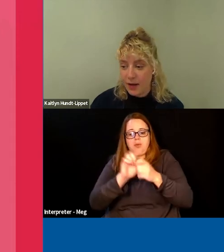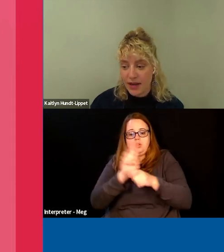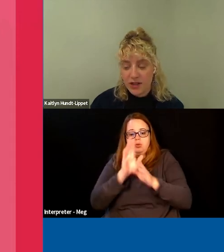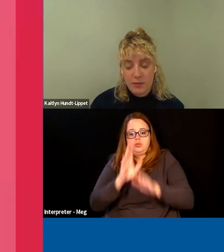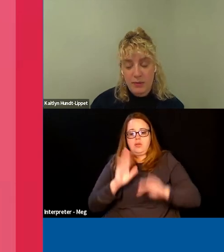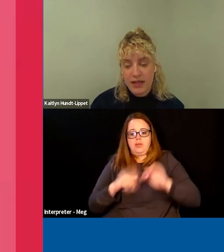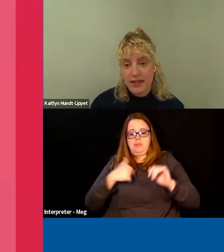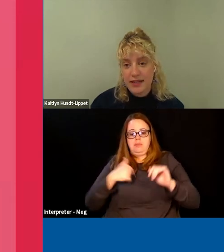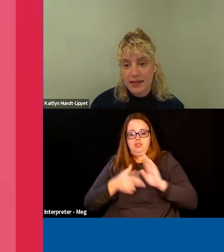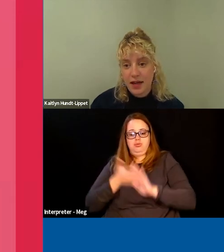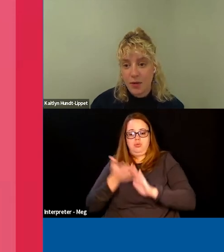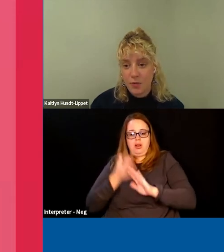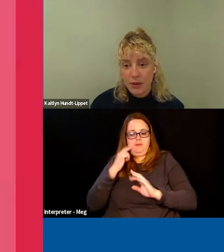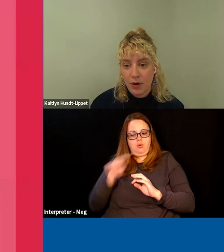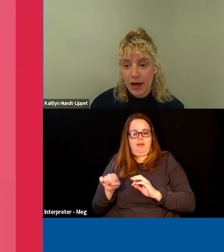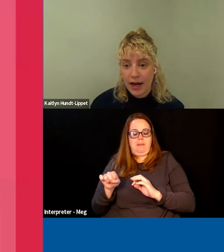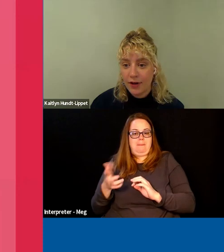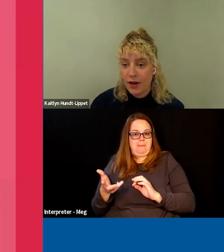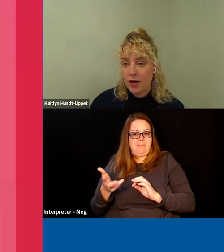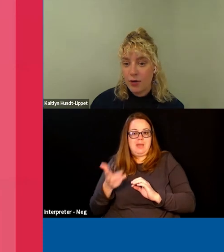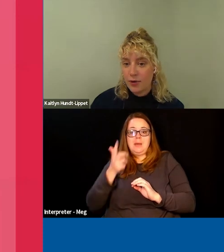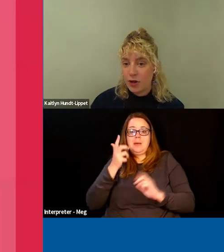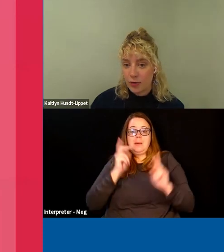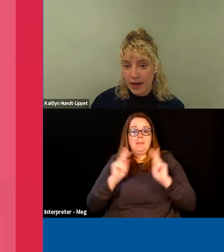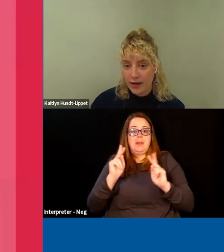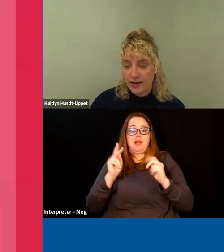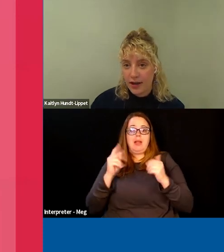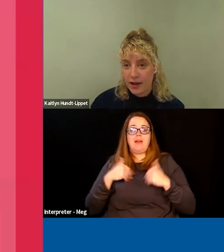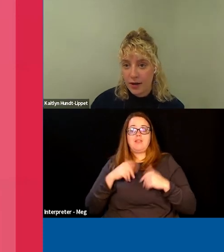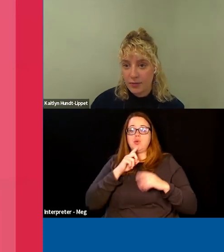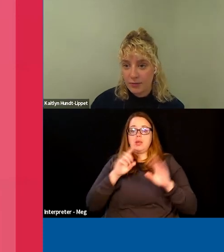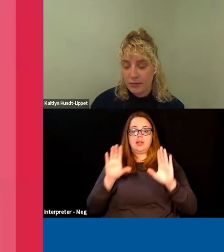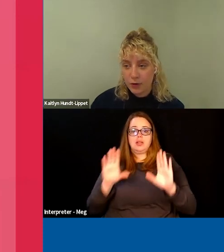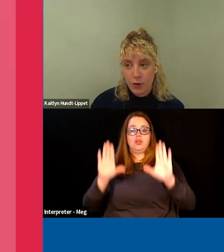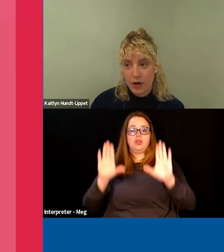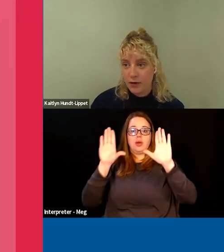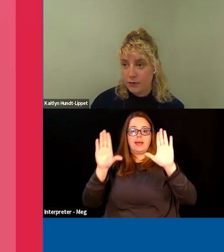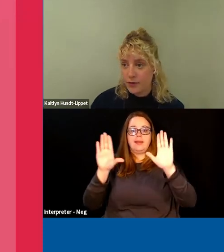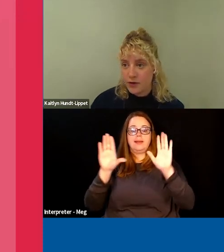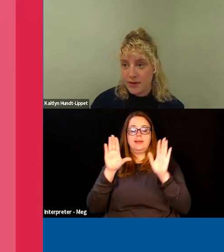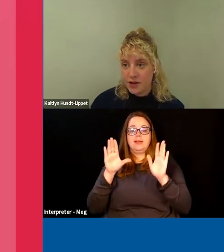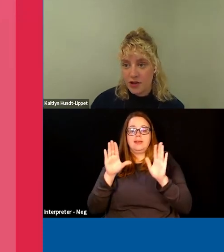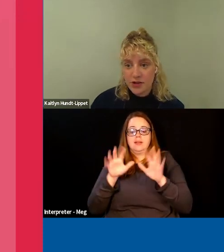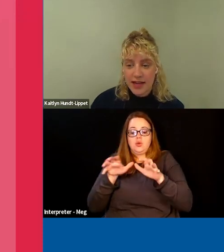That might just be because people have a really great group of user researchers.